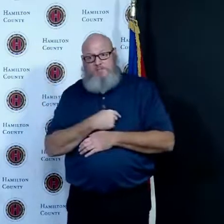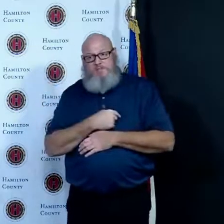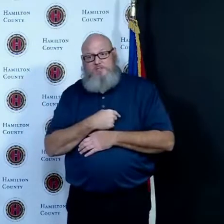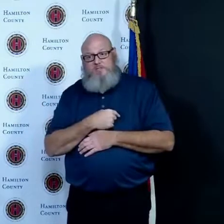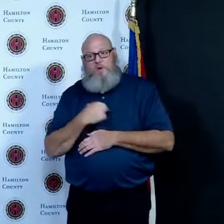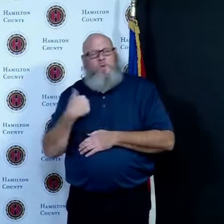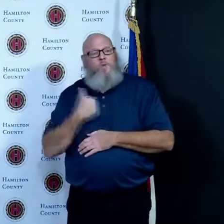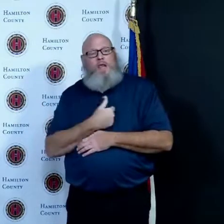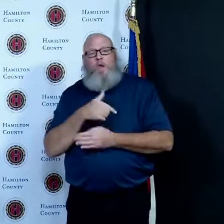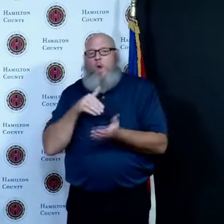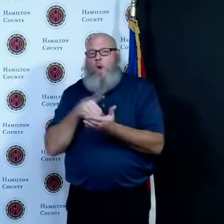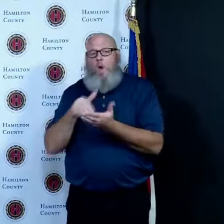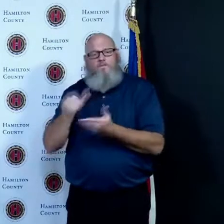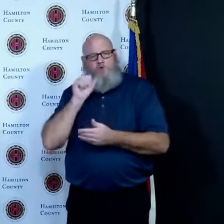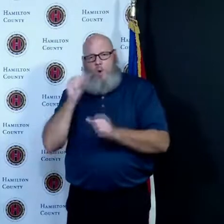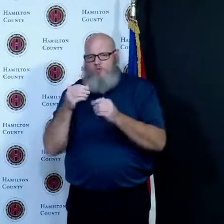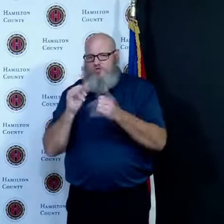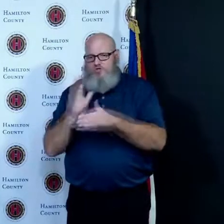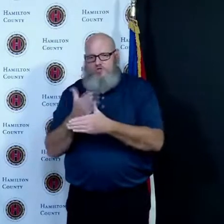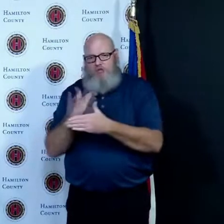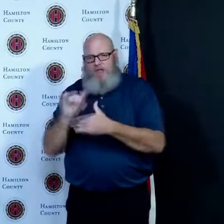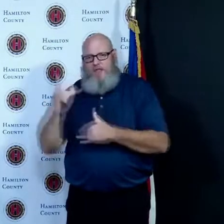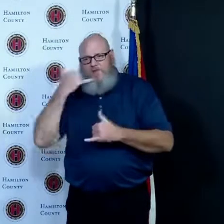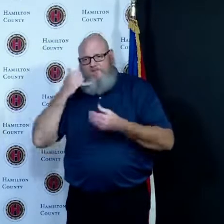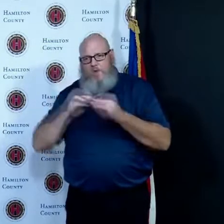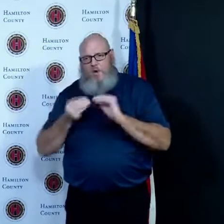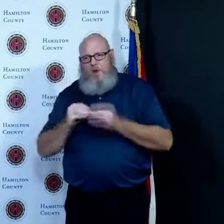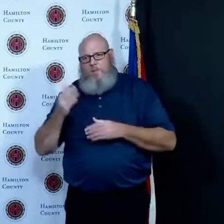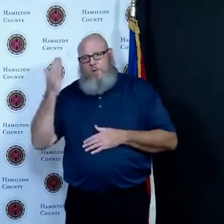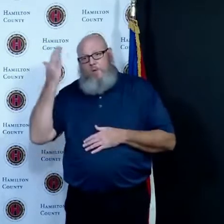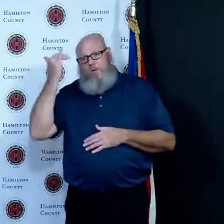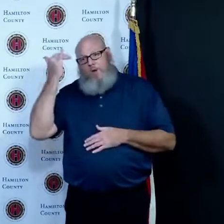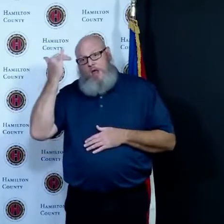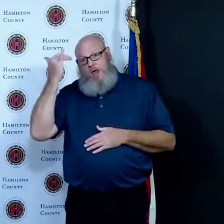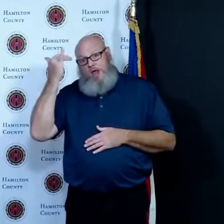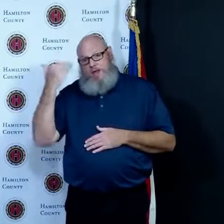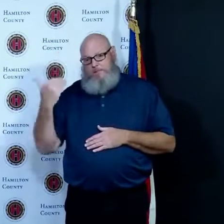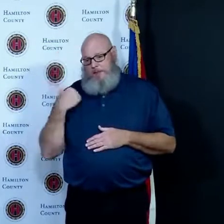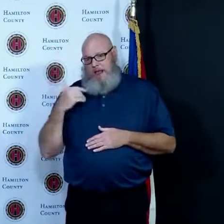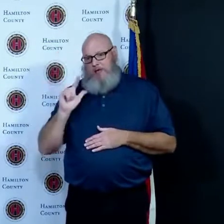we had 10,000 people register on our website if we had 10,000 people call our office our phone lines